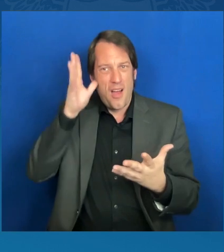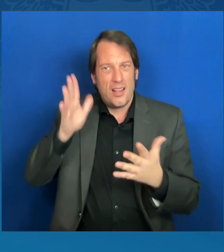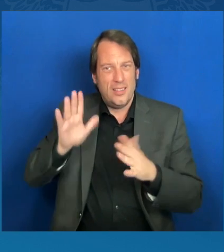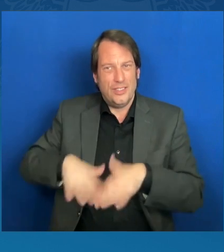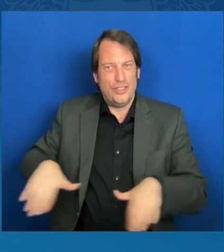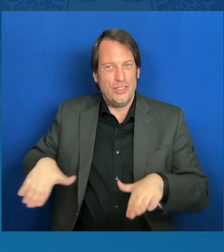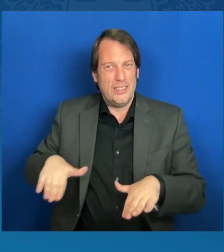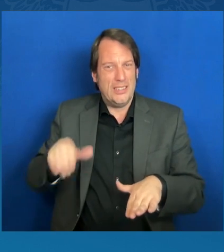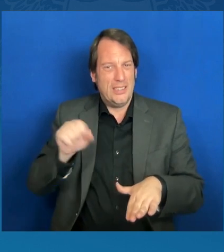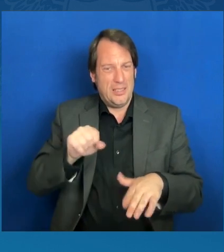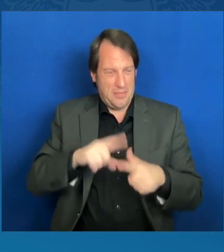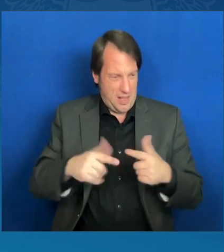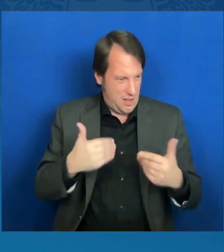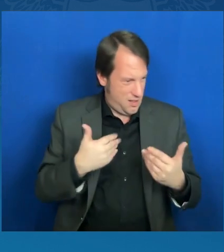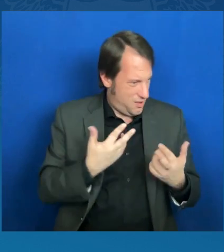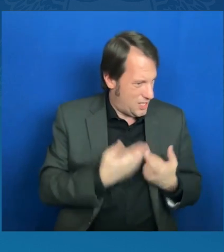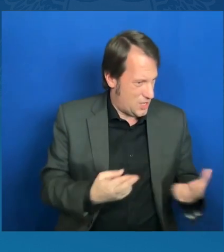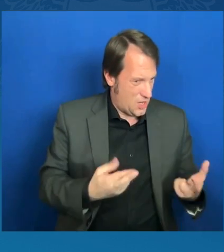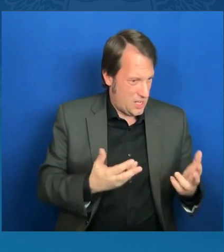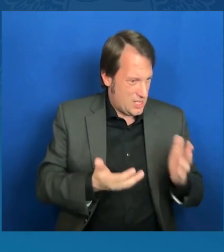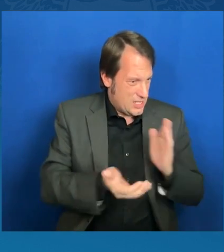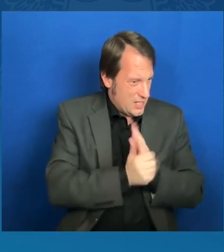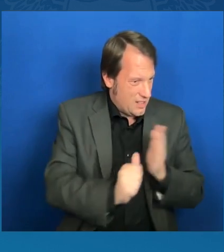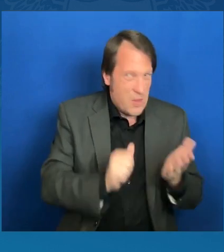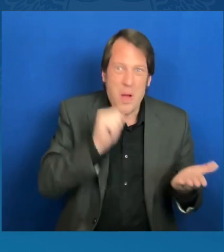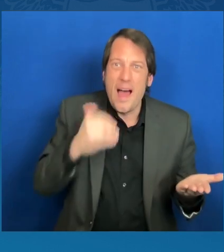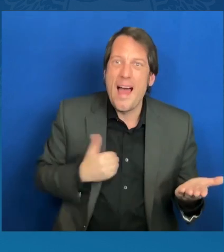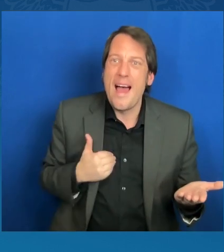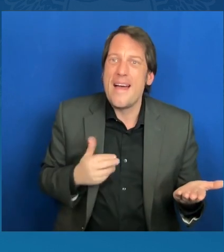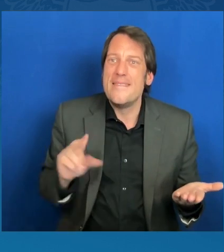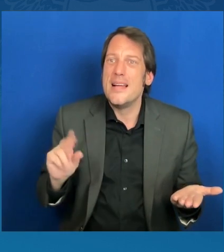but when given that support, they do it beautifully?